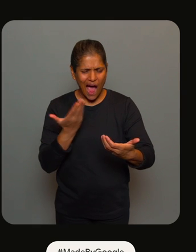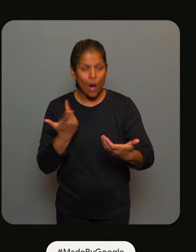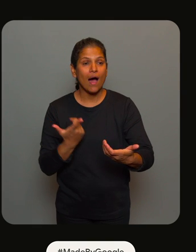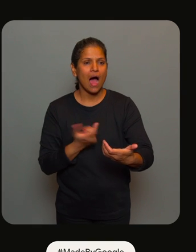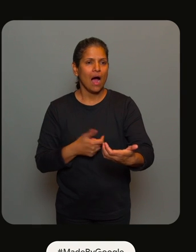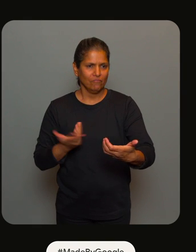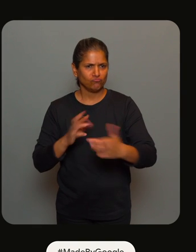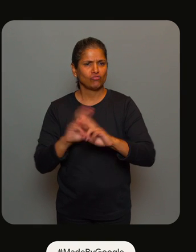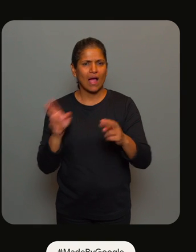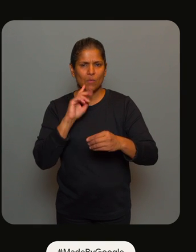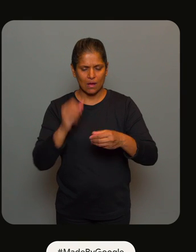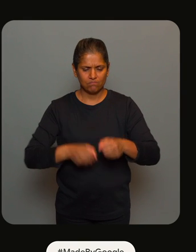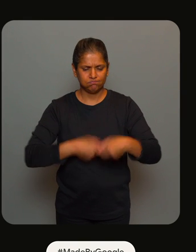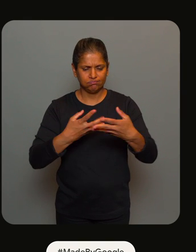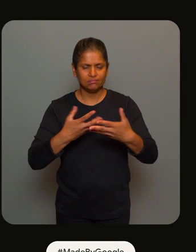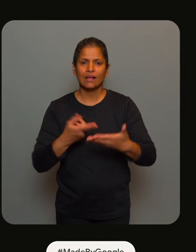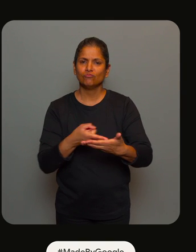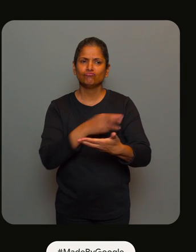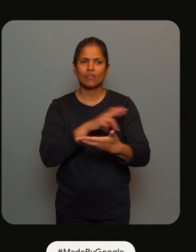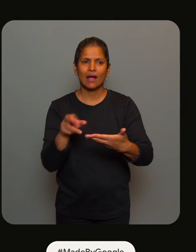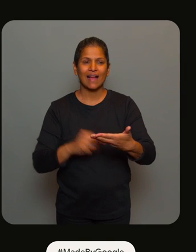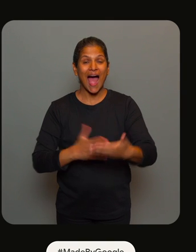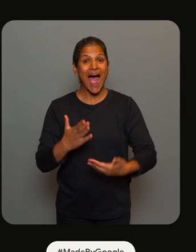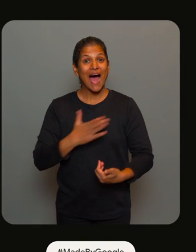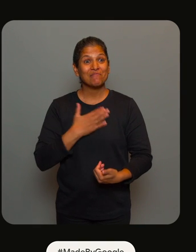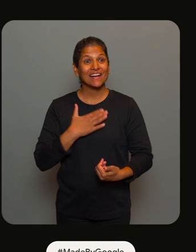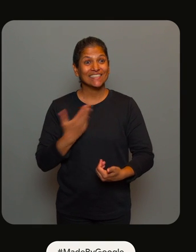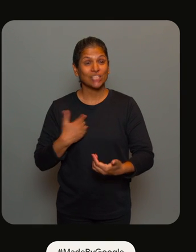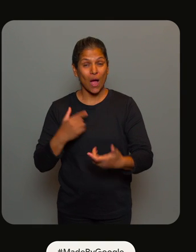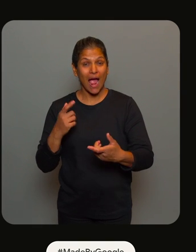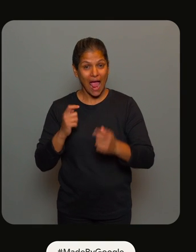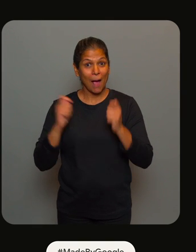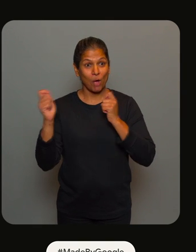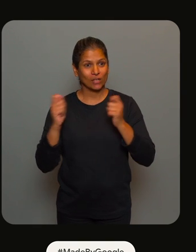So saying something like "happy emoji" gets you what you want. But that’s an easy one.